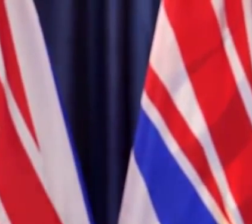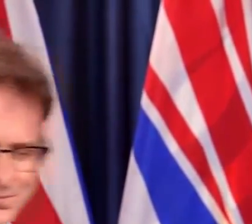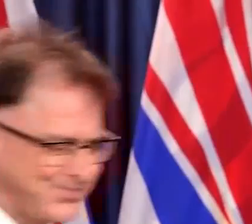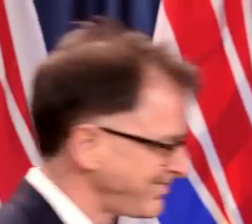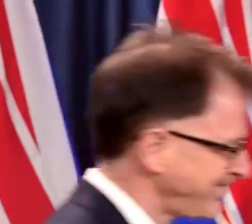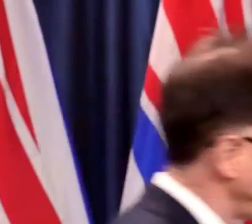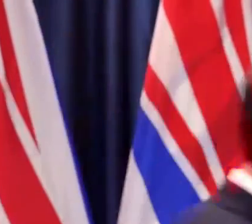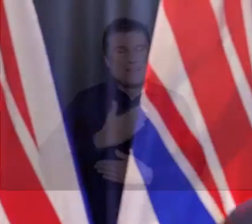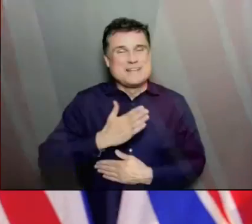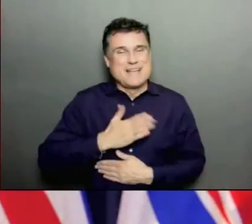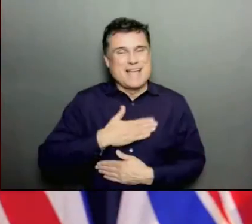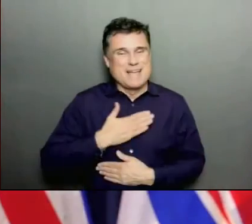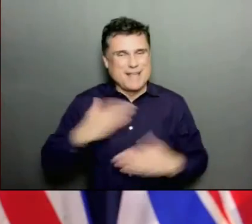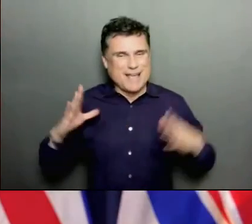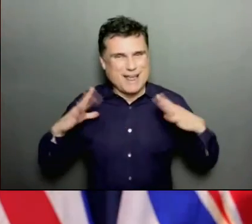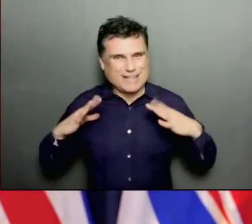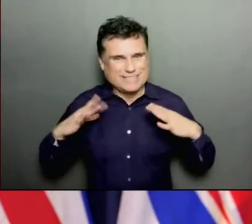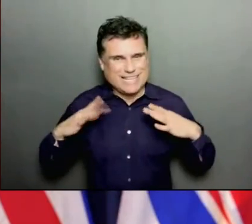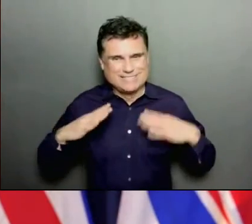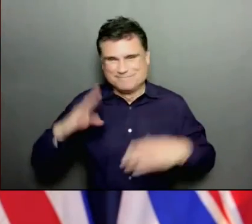Happy holidays.